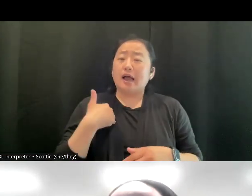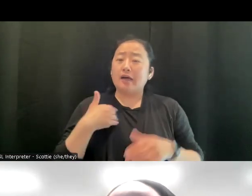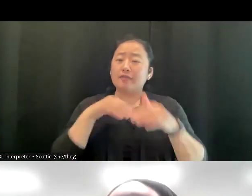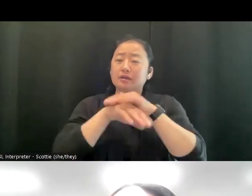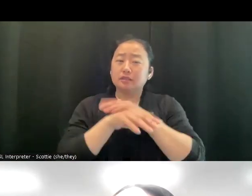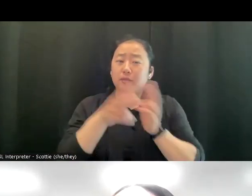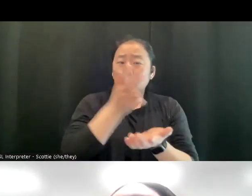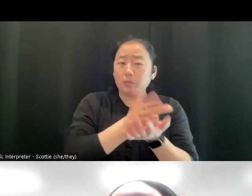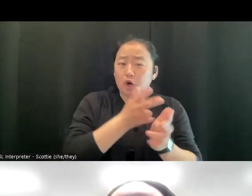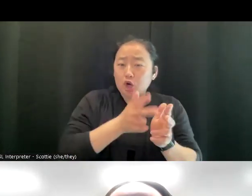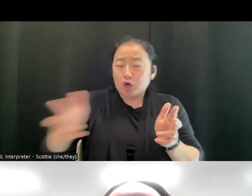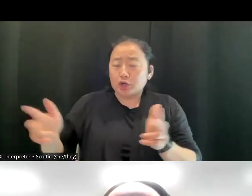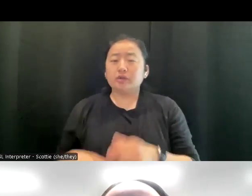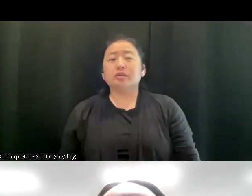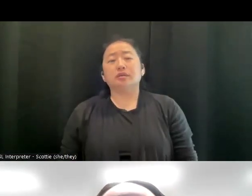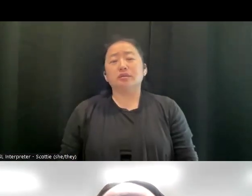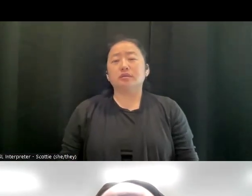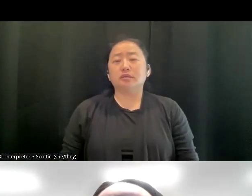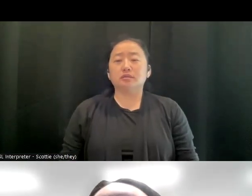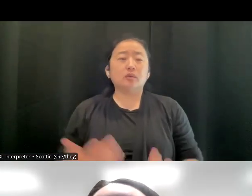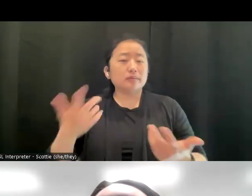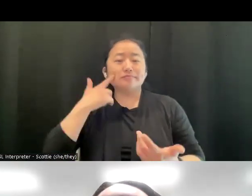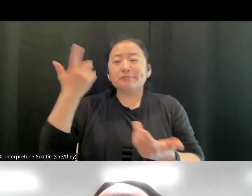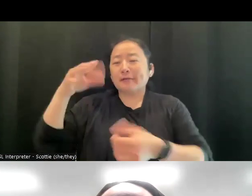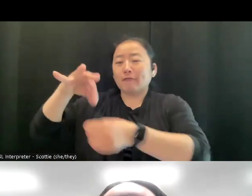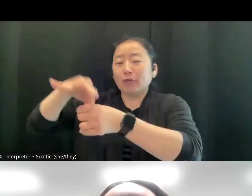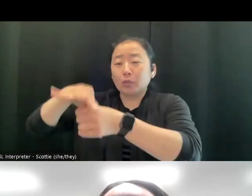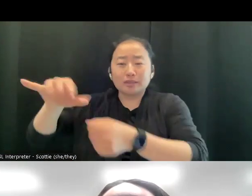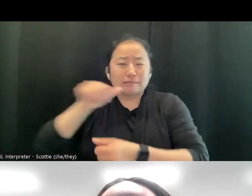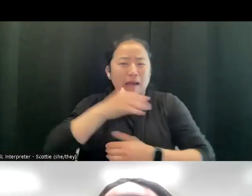recreation-based but with voting, is there accessible parking at that location, is it